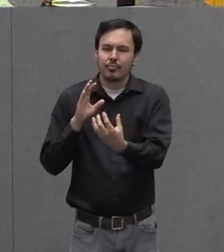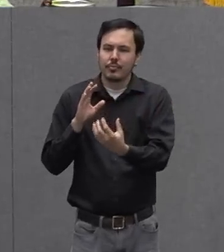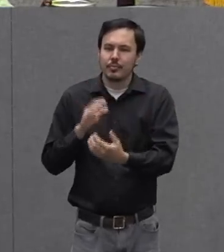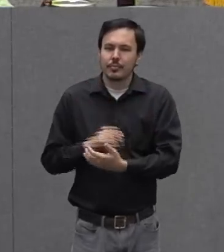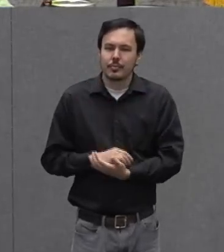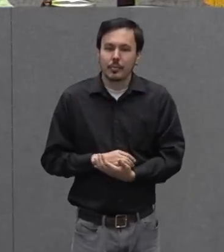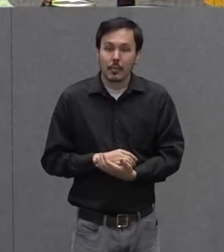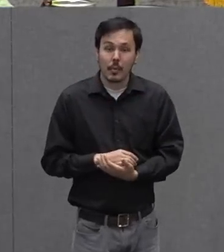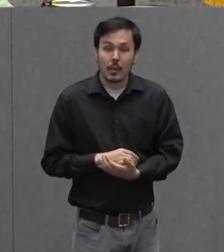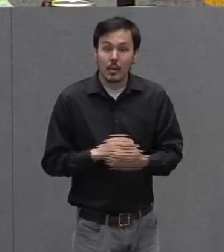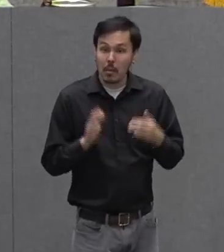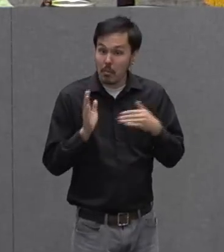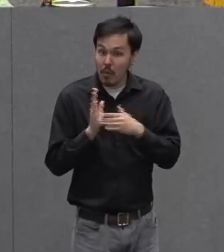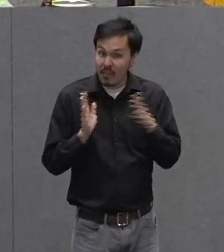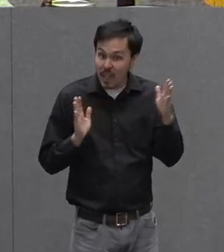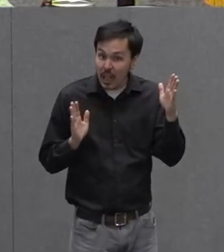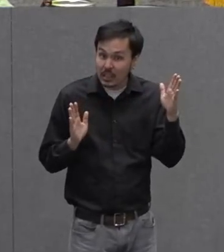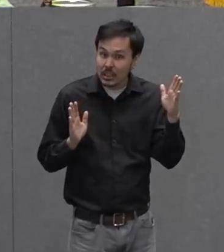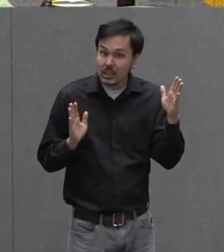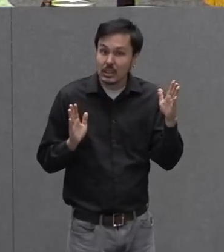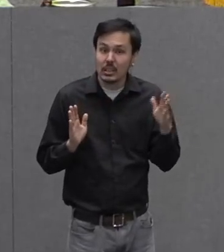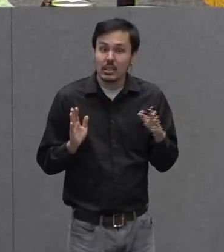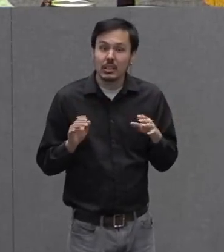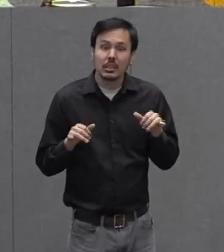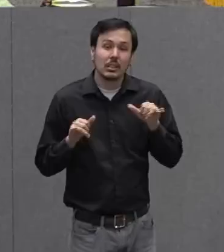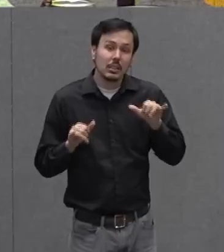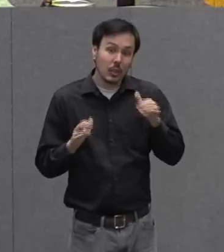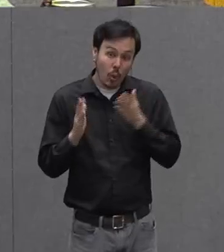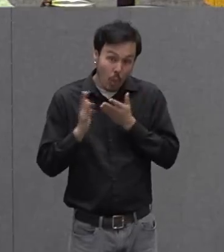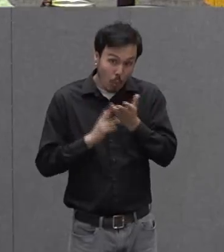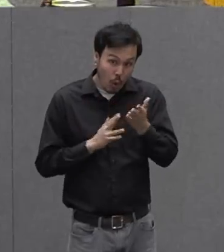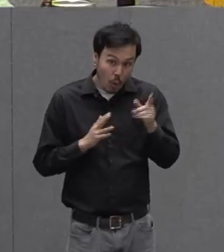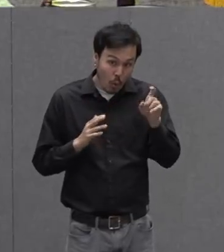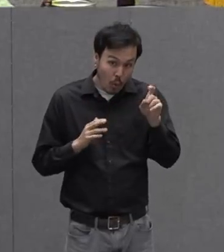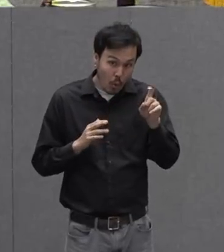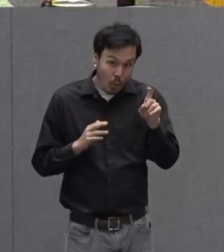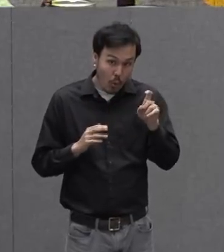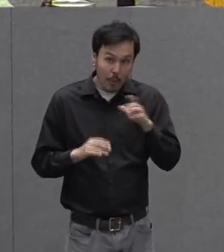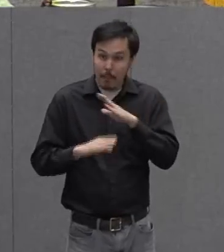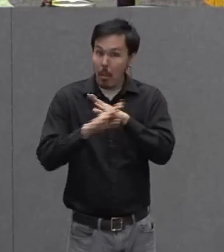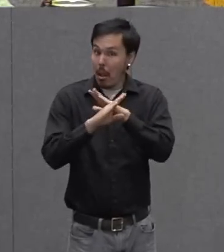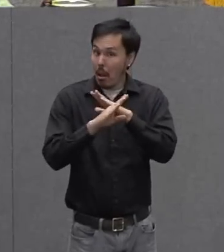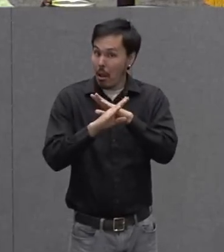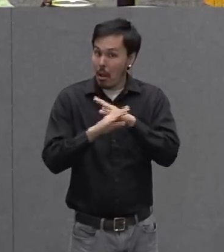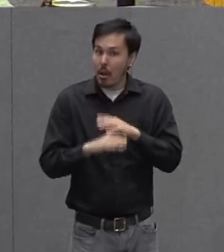Is it bouncing off? Is it still going through? Is it being blocked? What do you see?